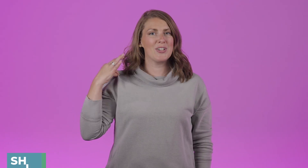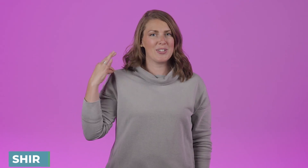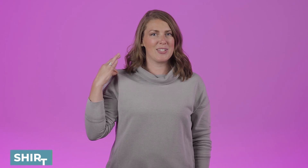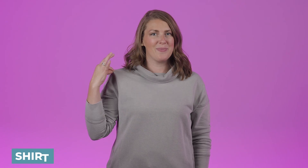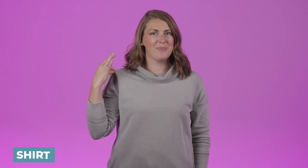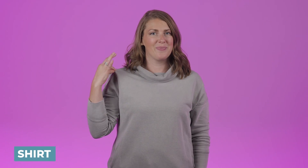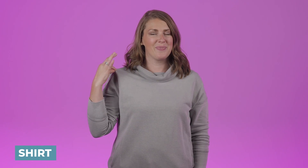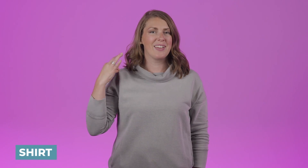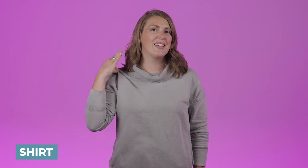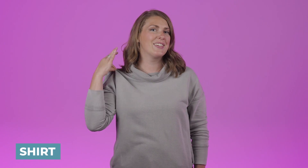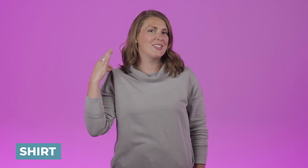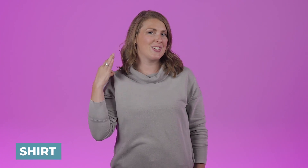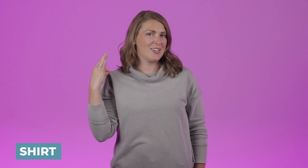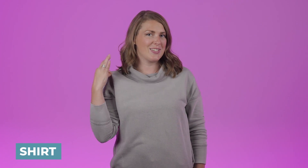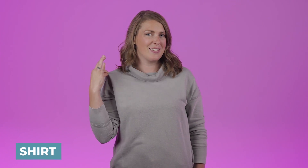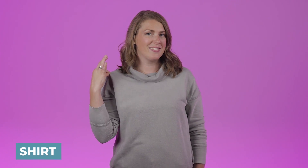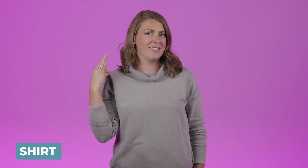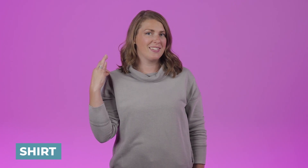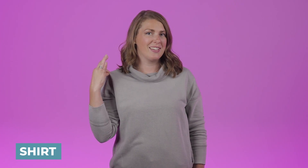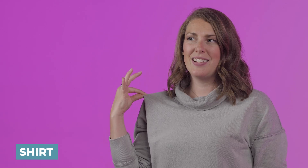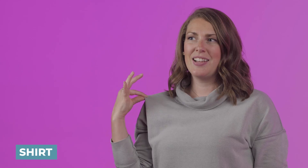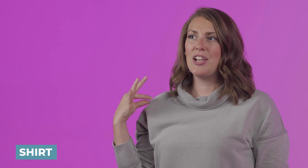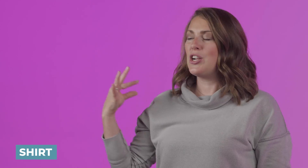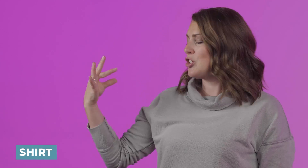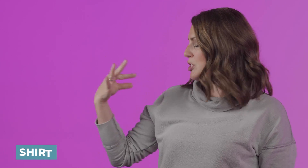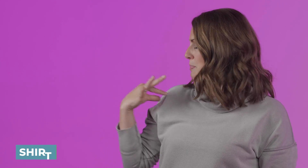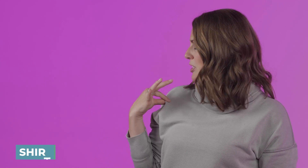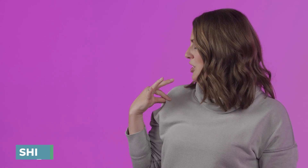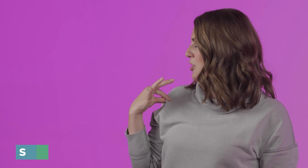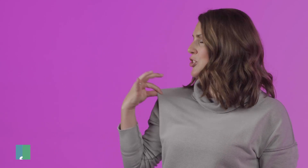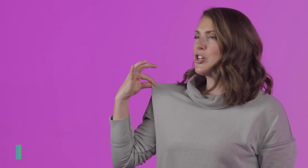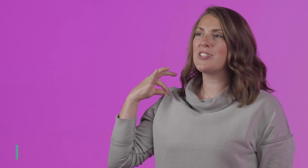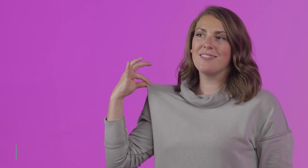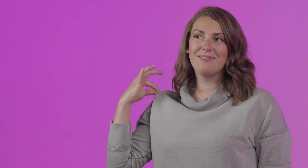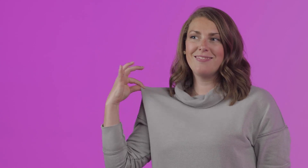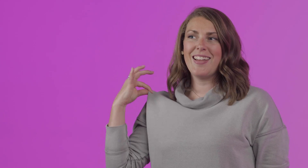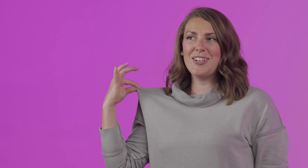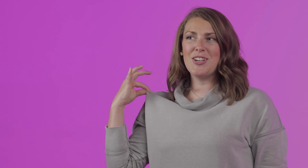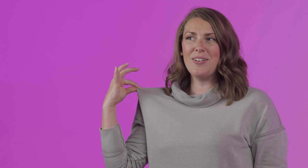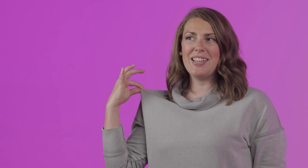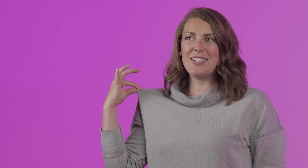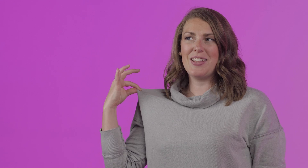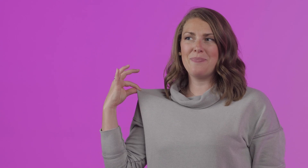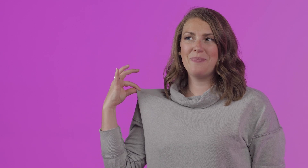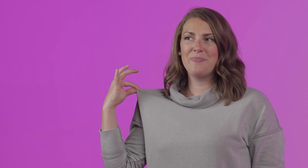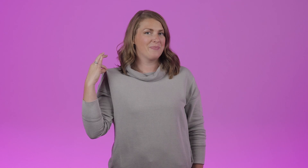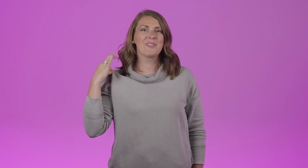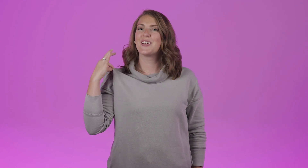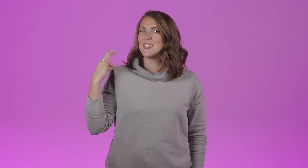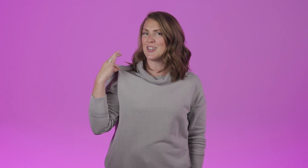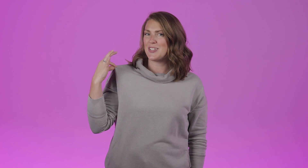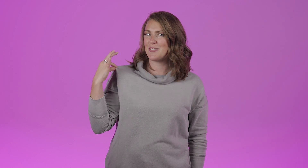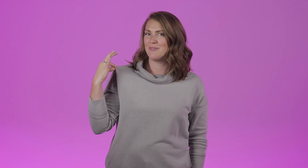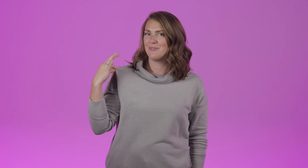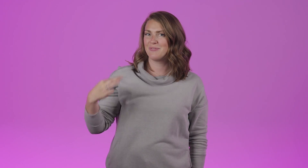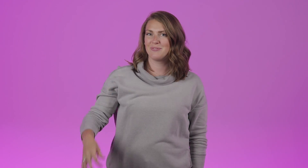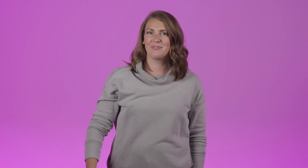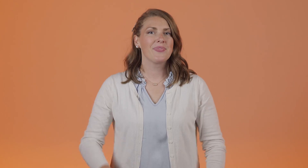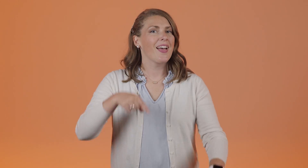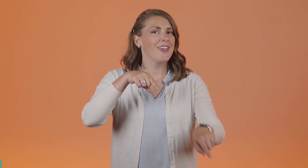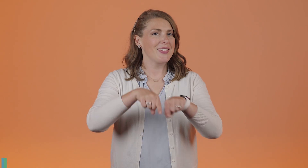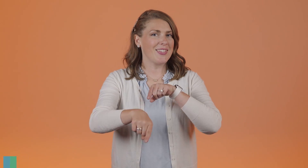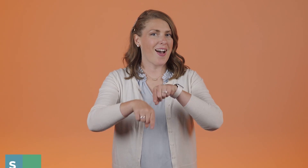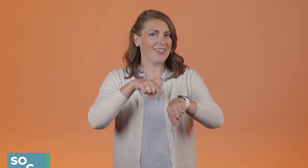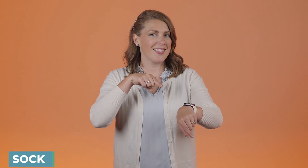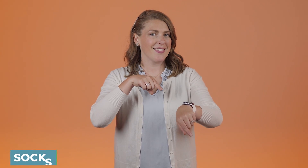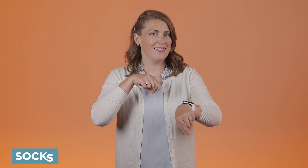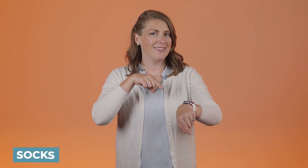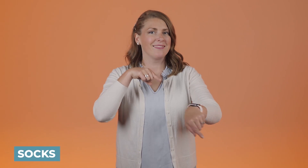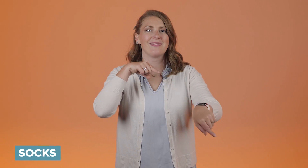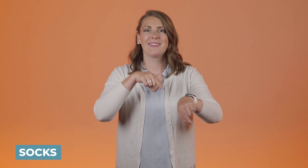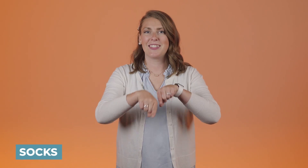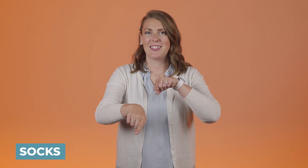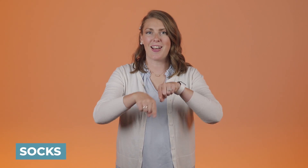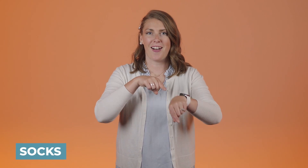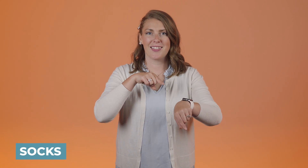'Shirt, shirt,' you're just pinching your shirt and showing it to them 'shirt.' 'Socks, socks,'